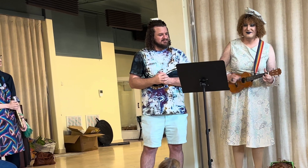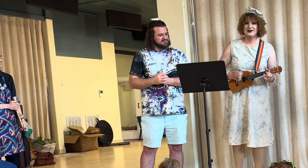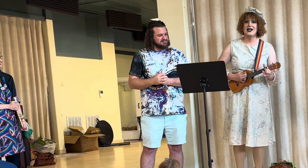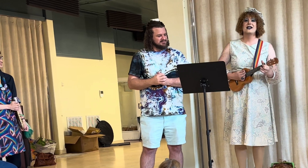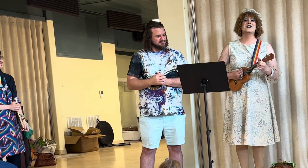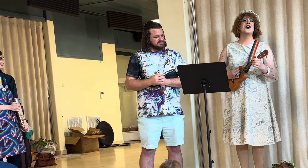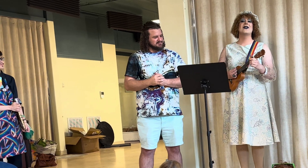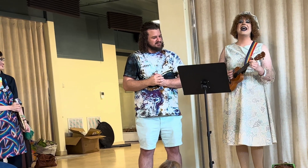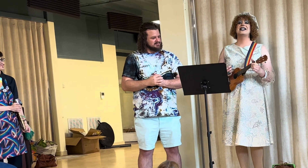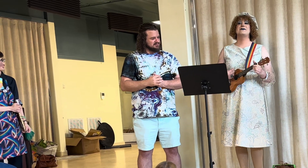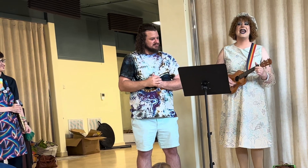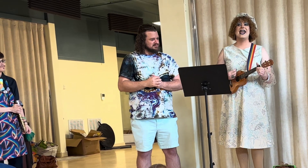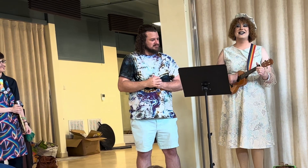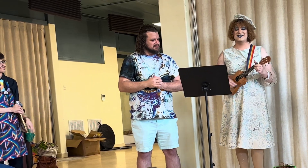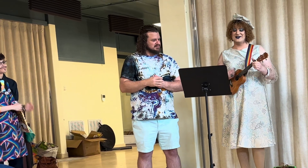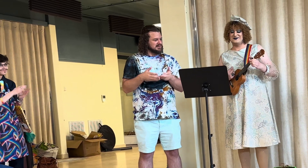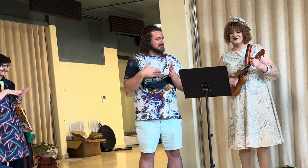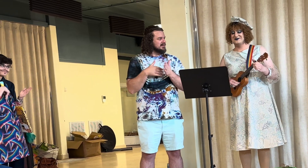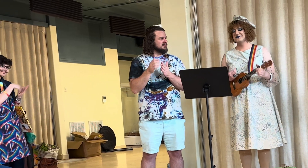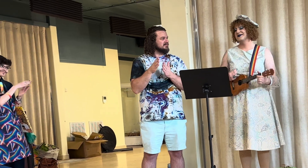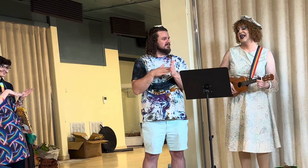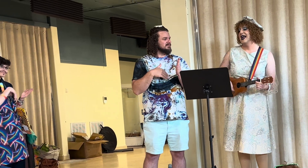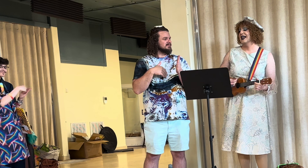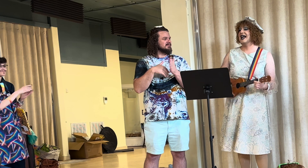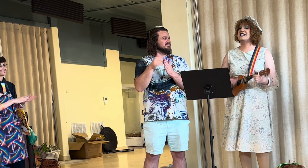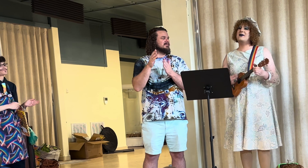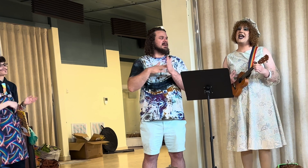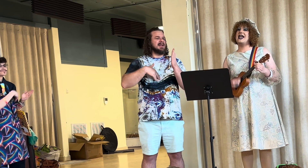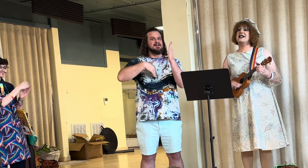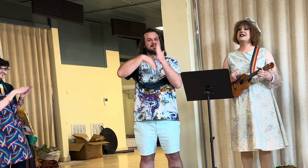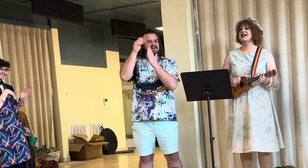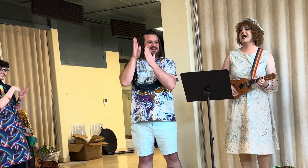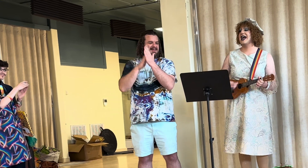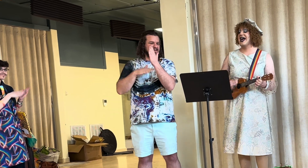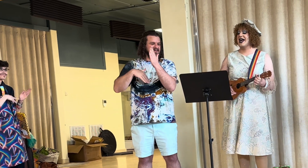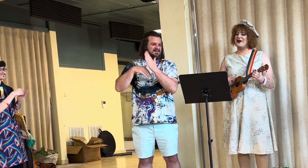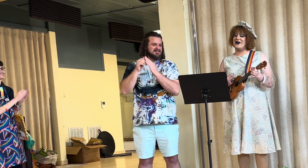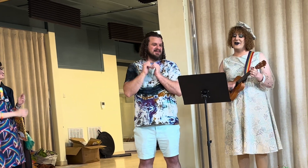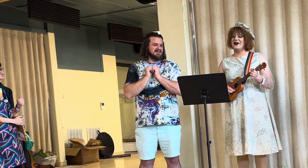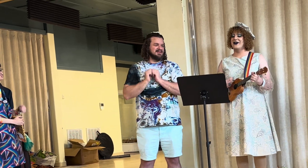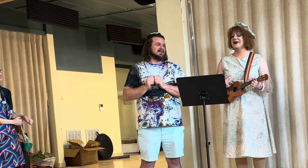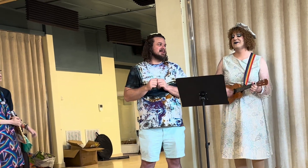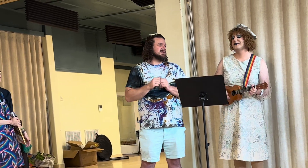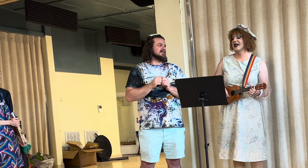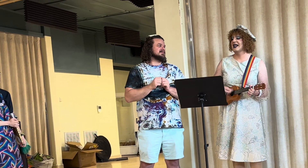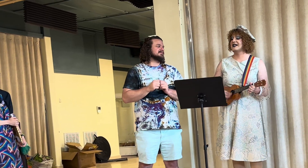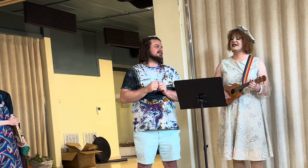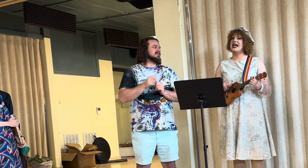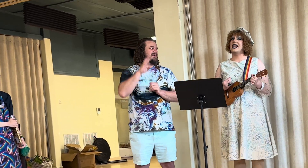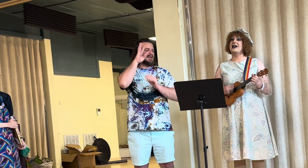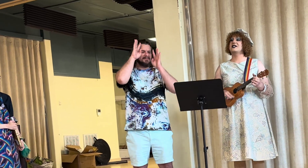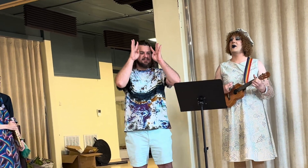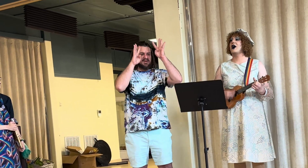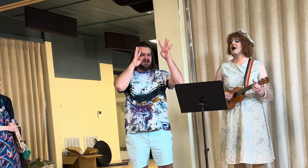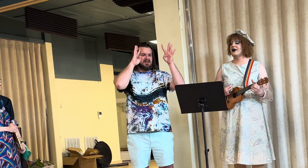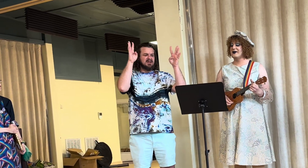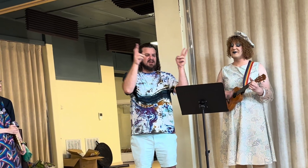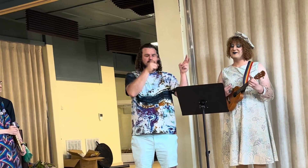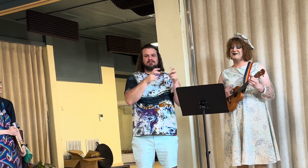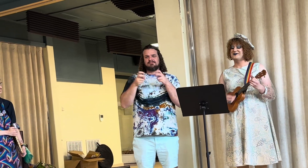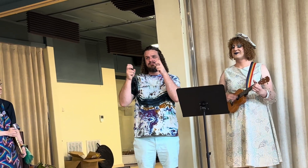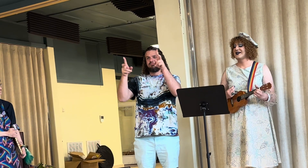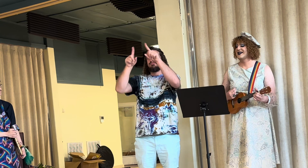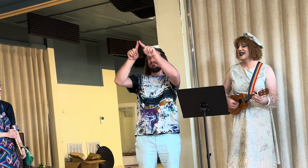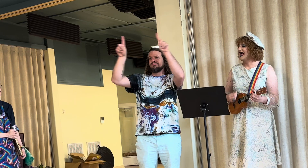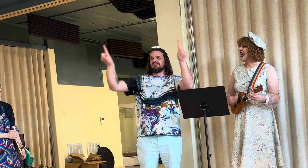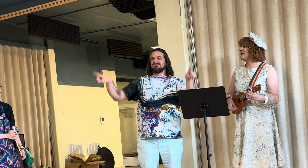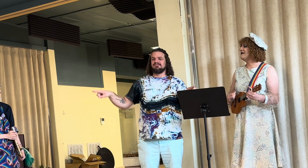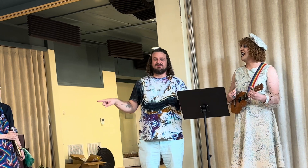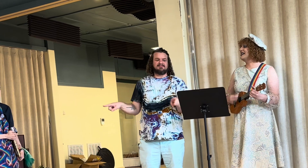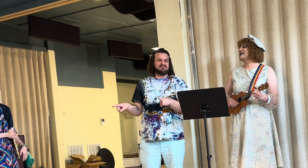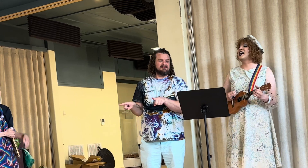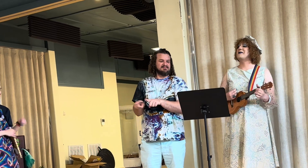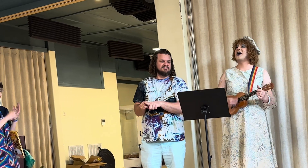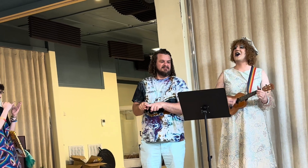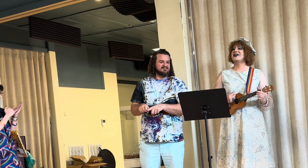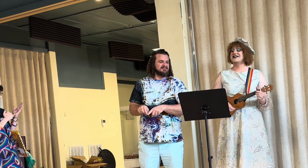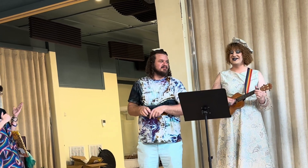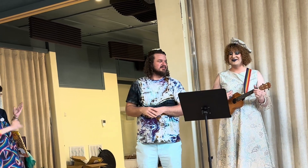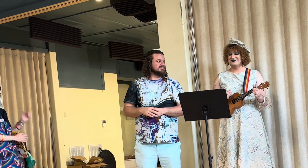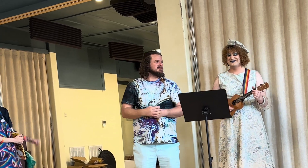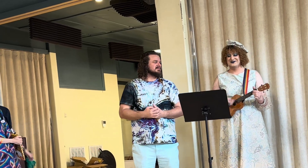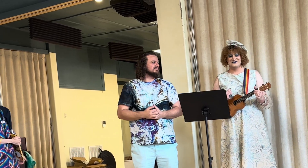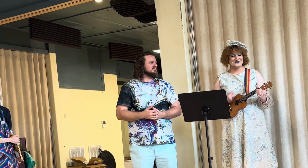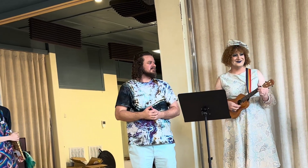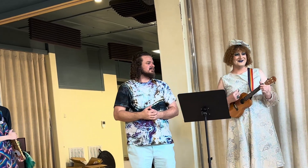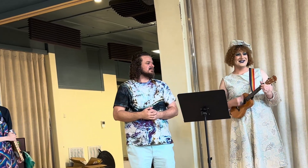So let's paint, let's paint together. Let's take a spark and make some art.